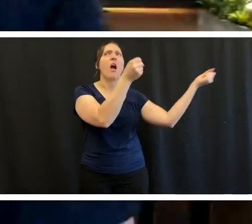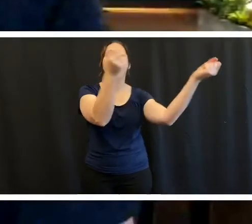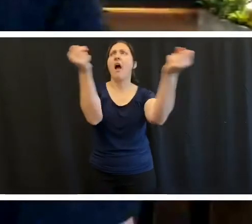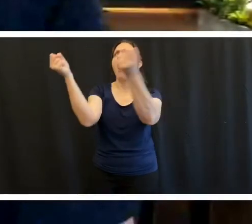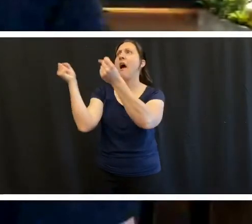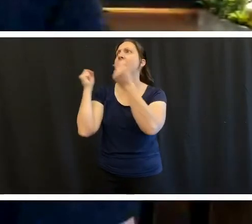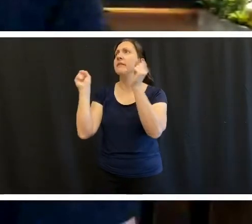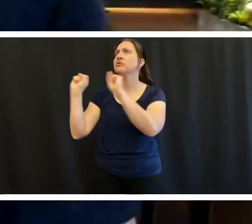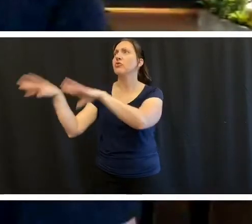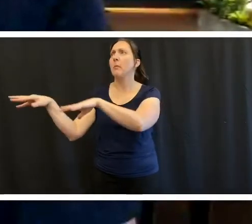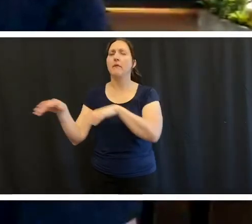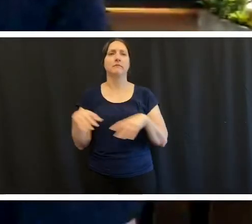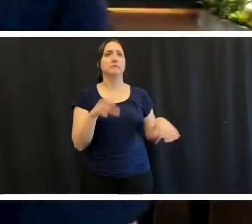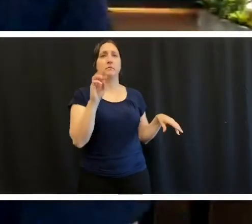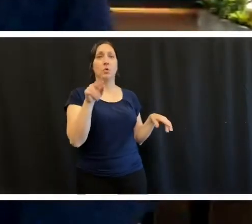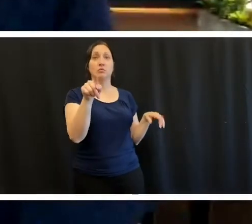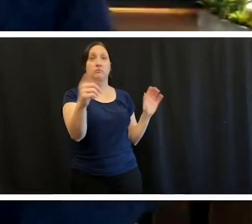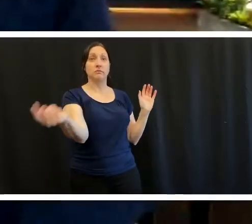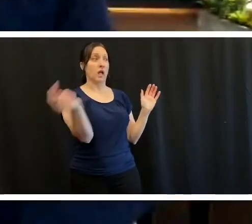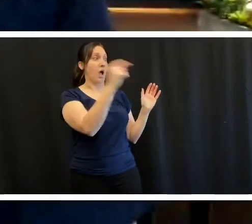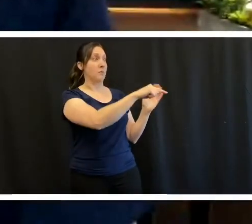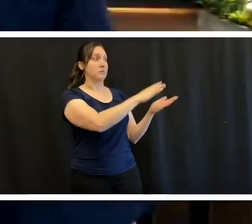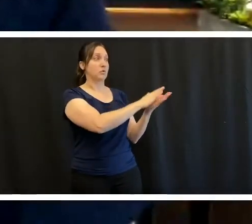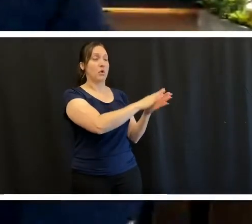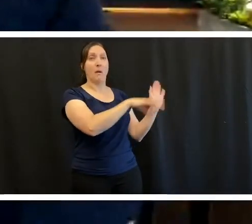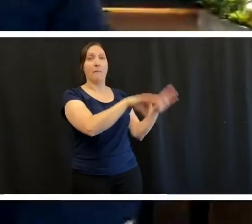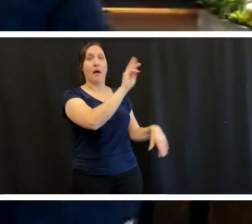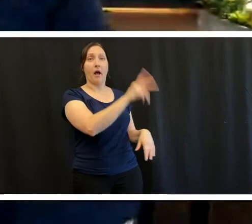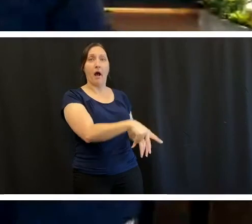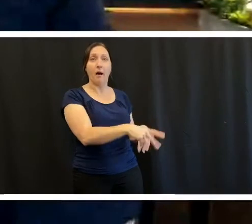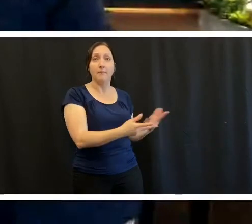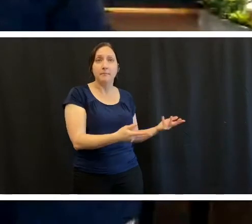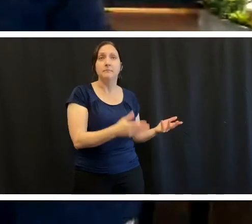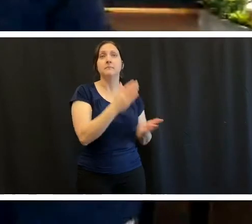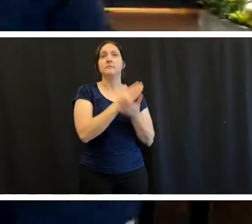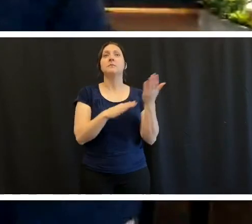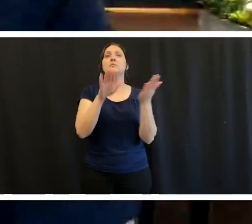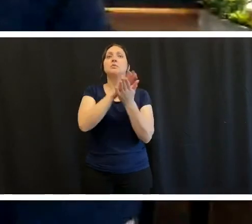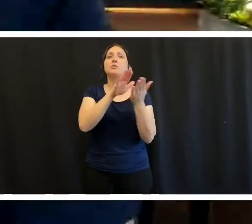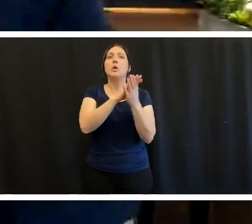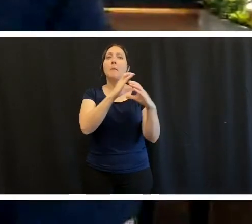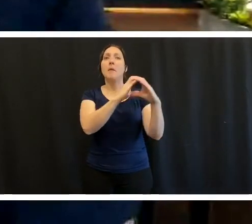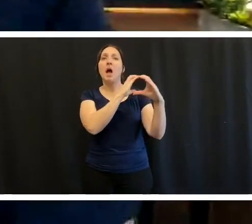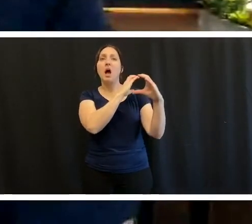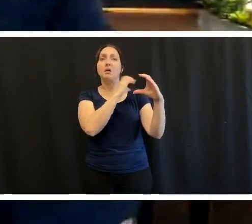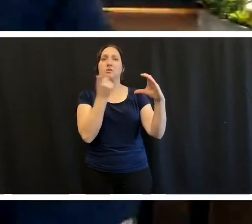where school buses go into neighborhoods that have the food and supplies.